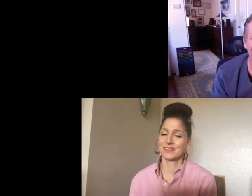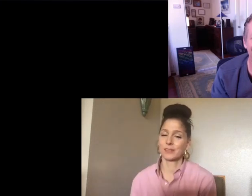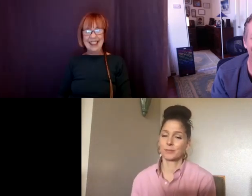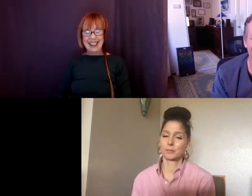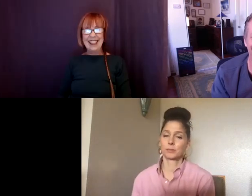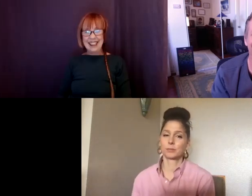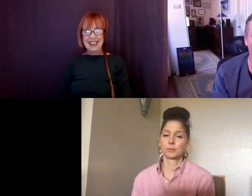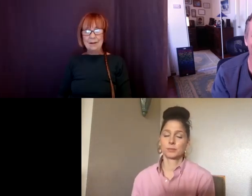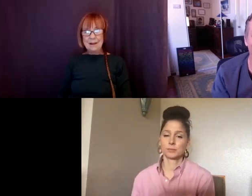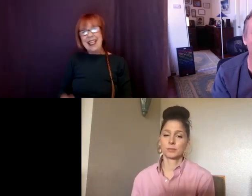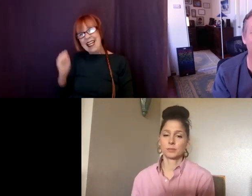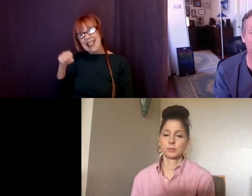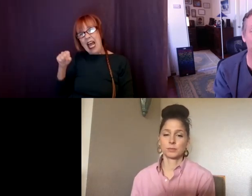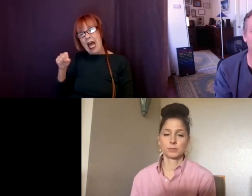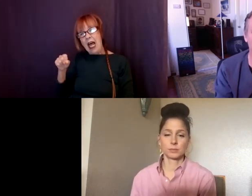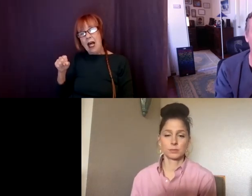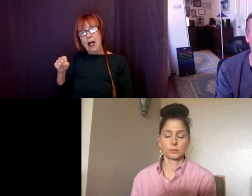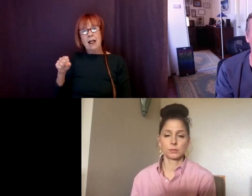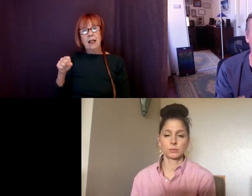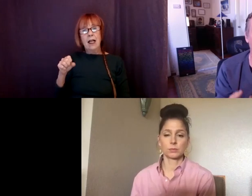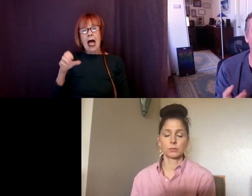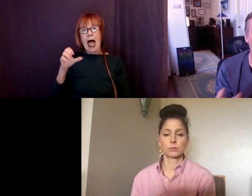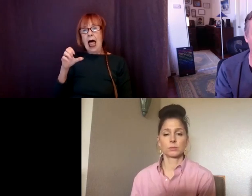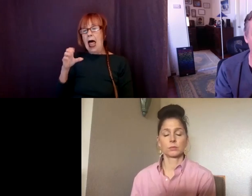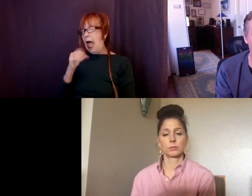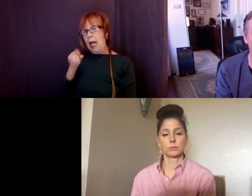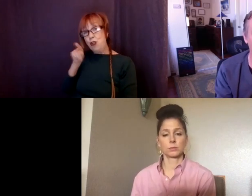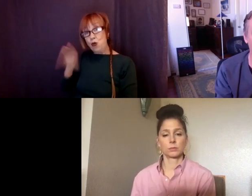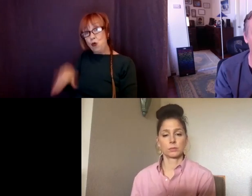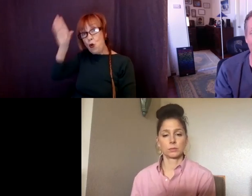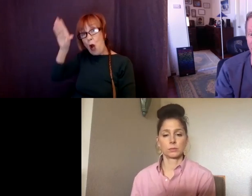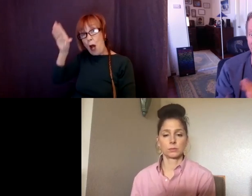DAVID - Yeah, yeah, and you grew up, you went to temple and had a bat mitzvah?